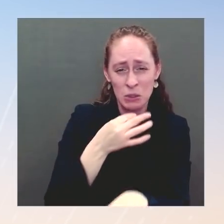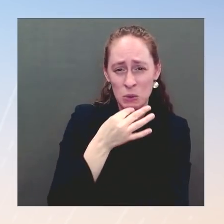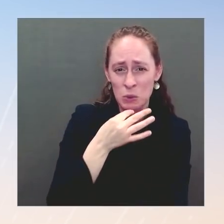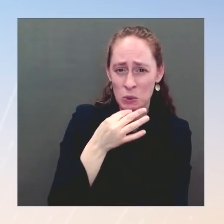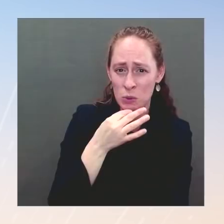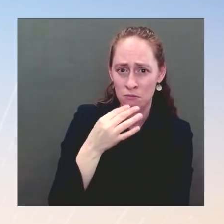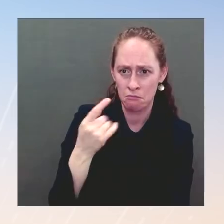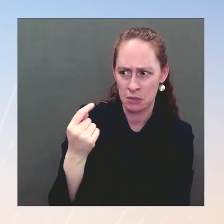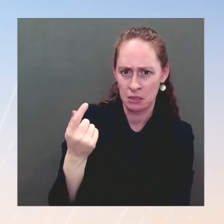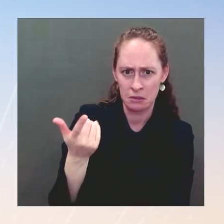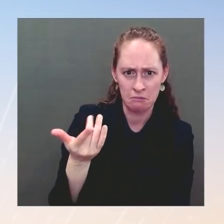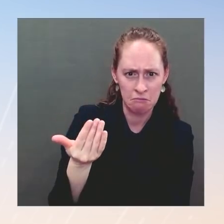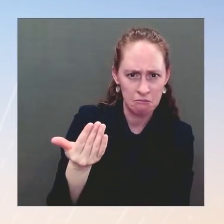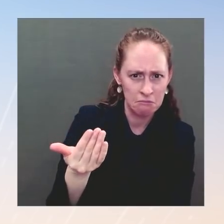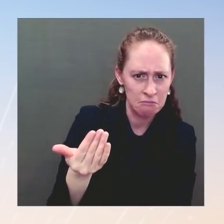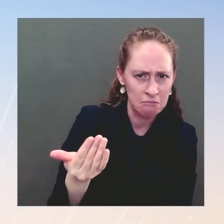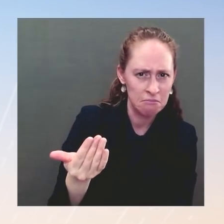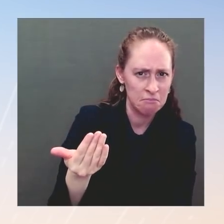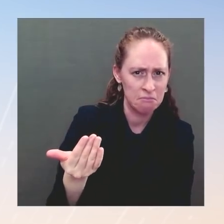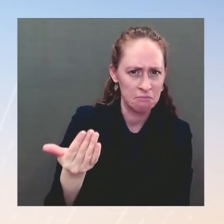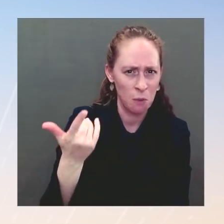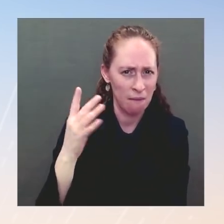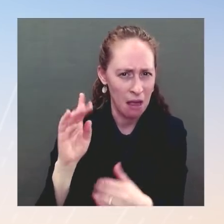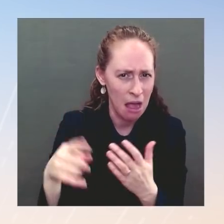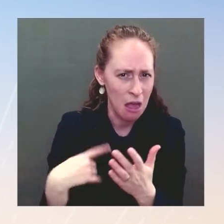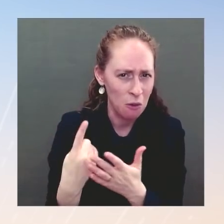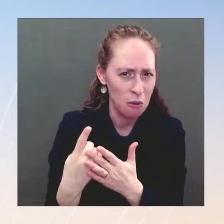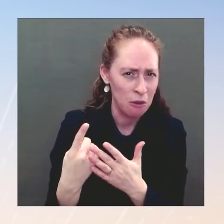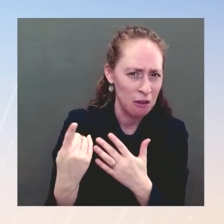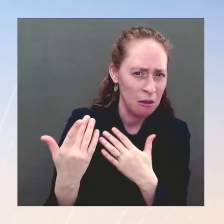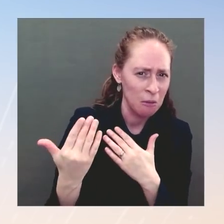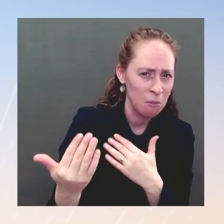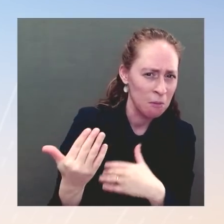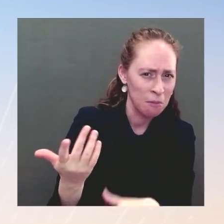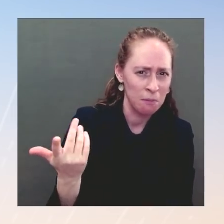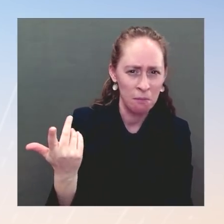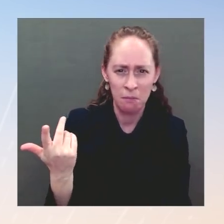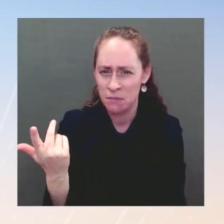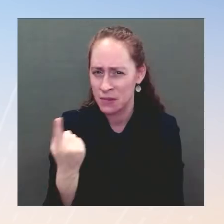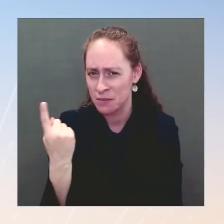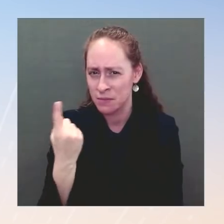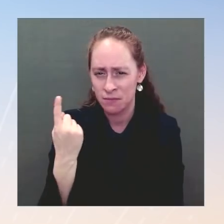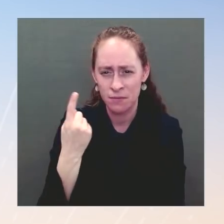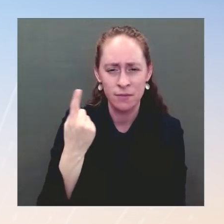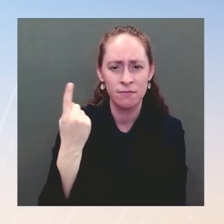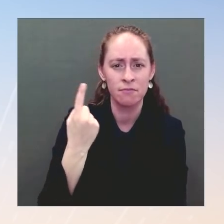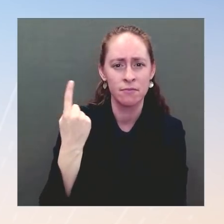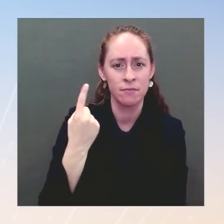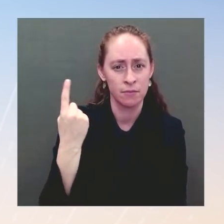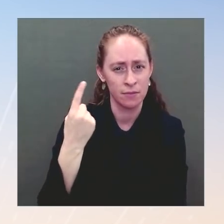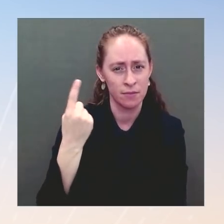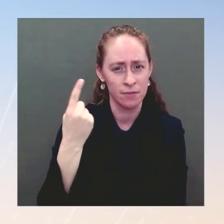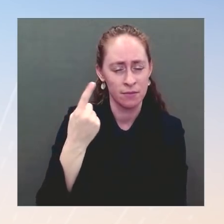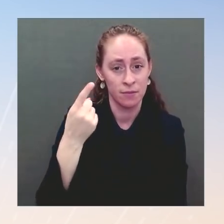that they have shared new intelligence about the threat of just how quickly an attack could happen. Ms. Psaki: We don't know what that's based on. We have been conveying --